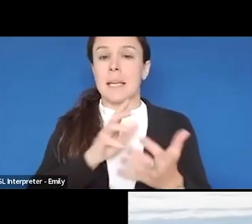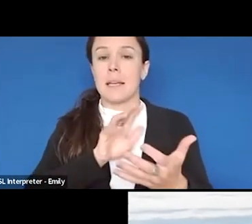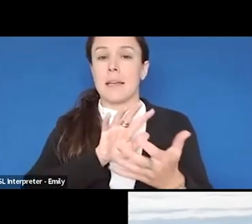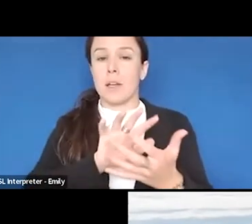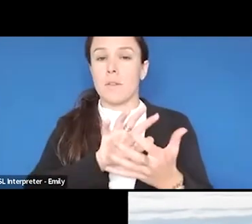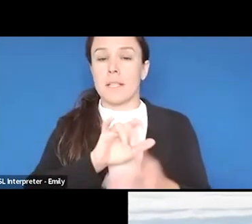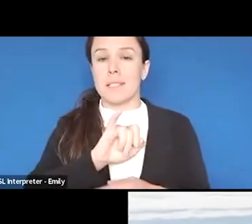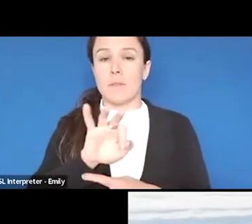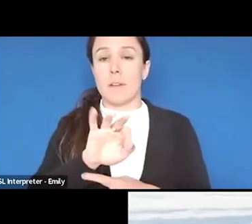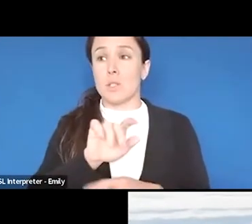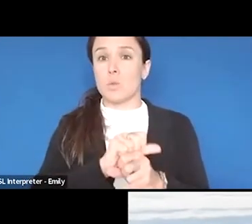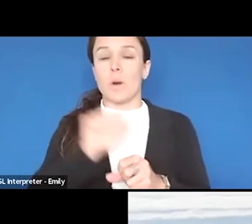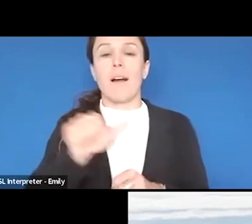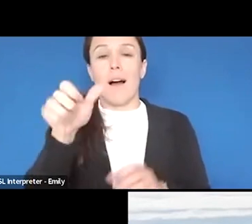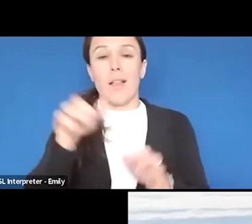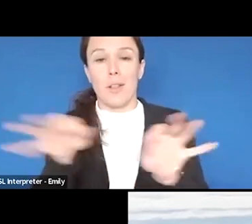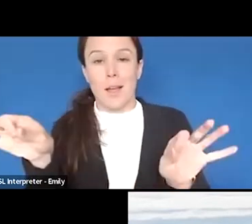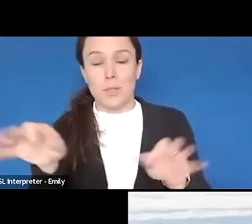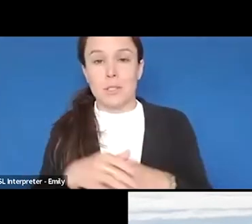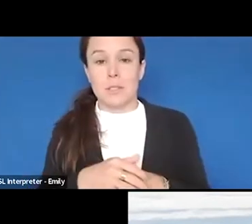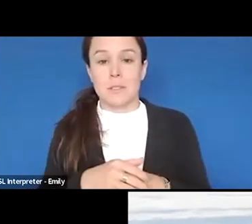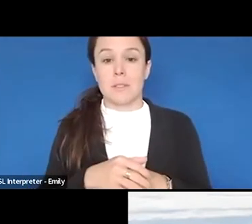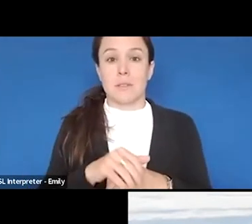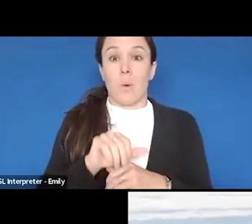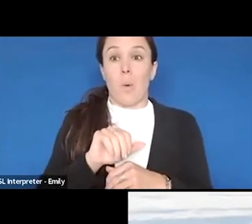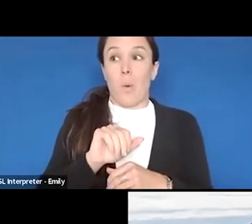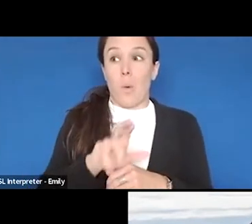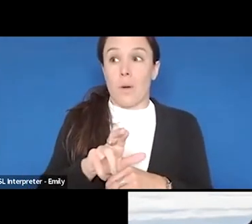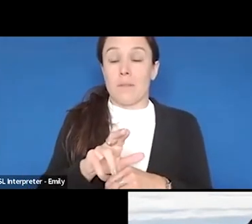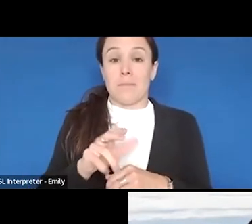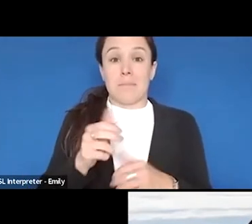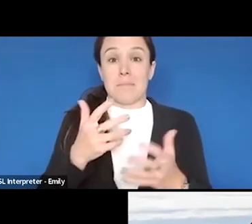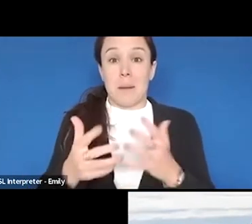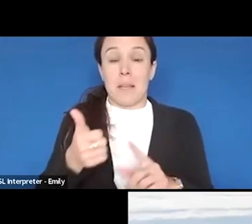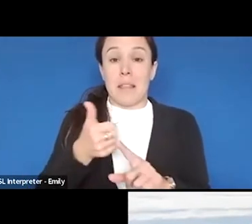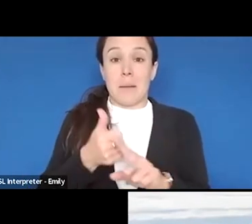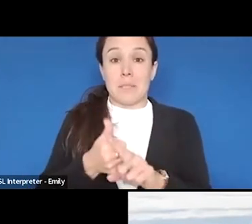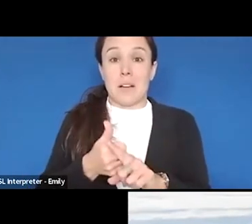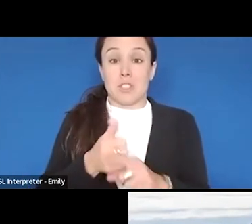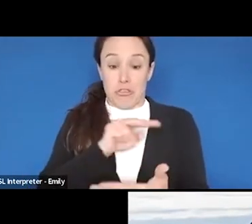in some cases they may not be literally literate in the sense of reading and therefore oral under